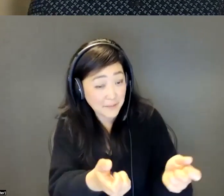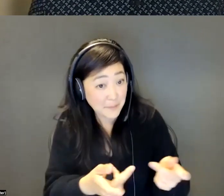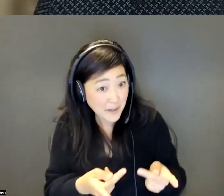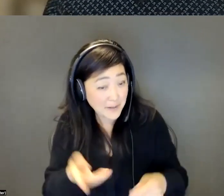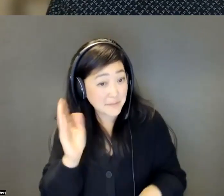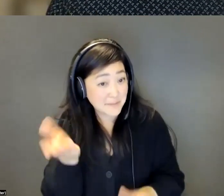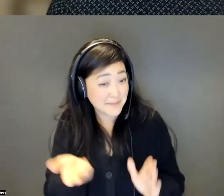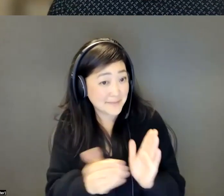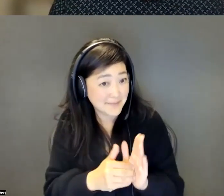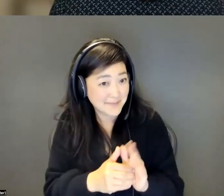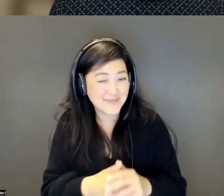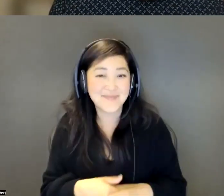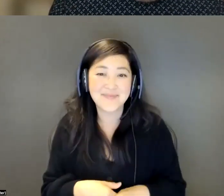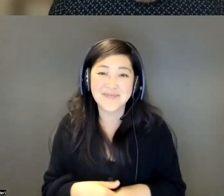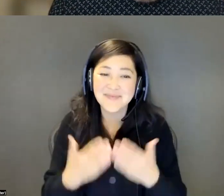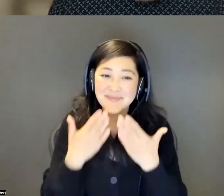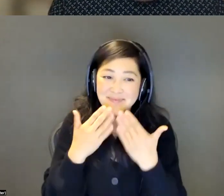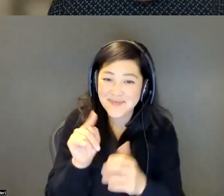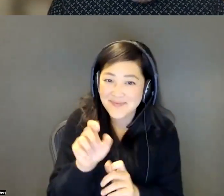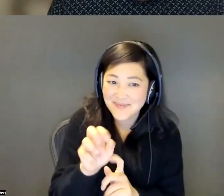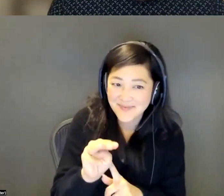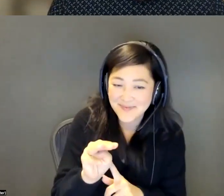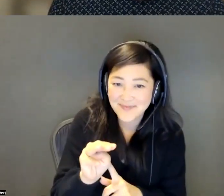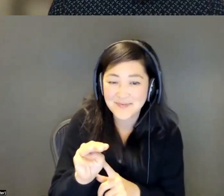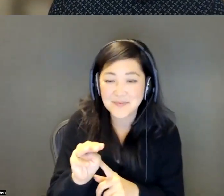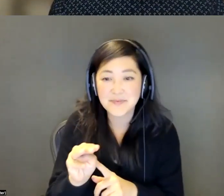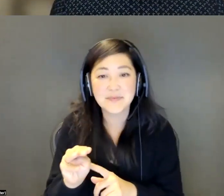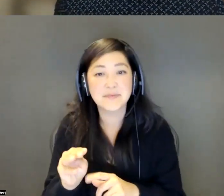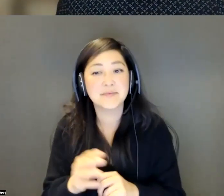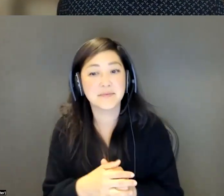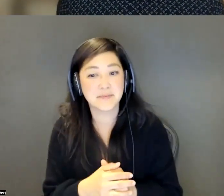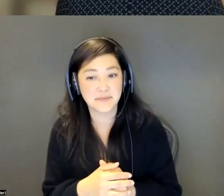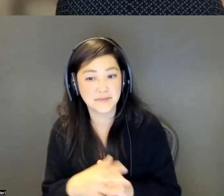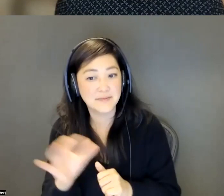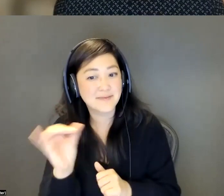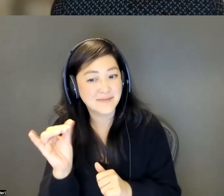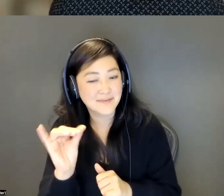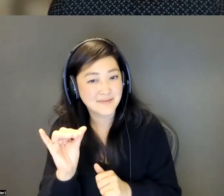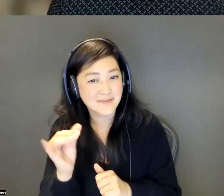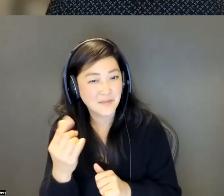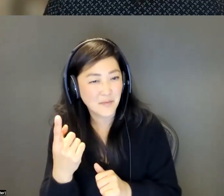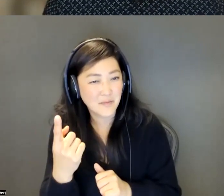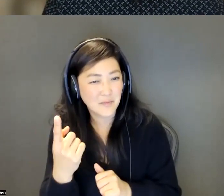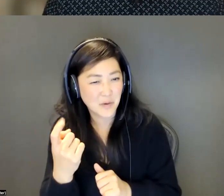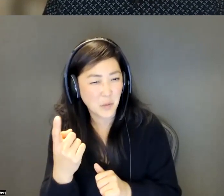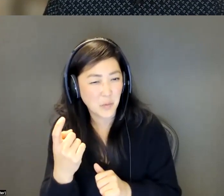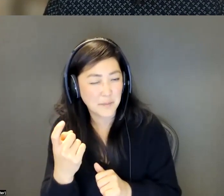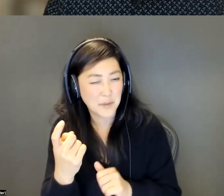And thank you, Tom. And I do have to say, before we go, we'd love if